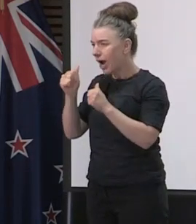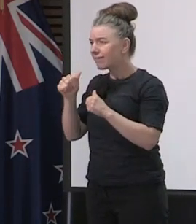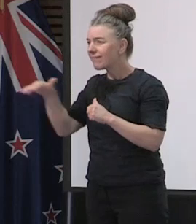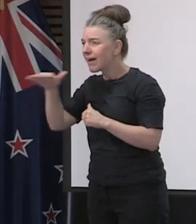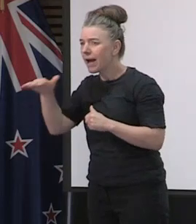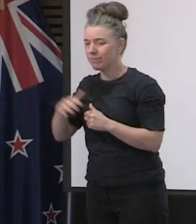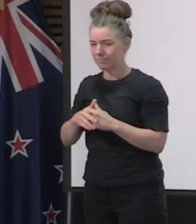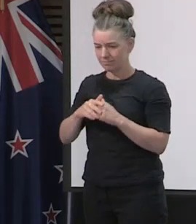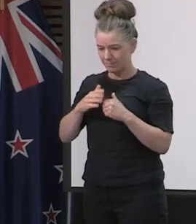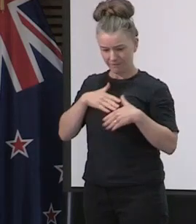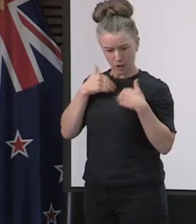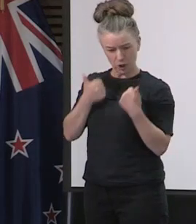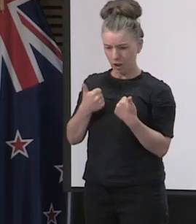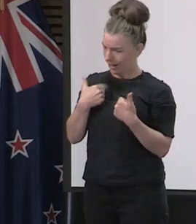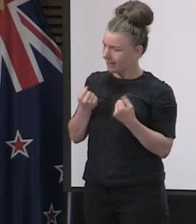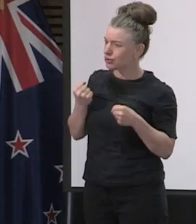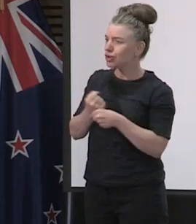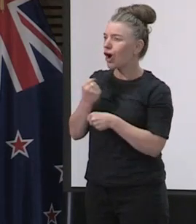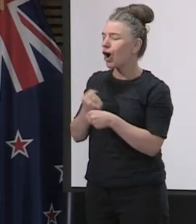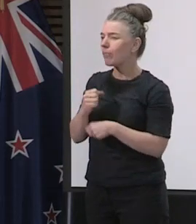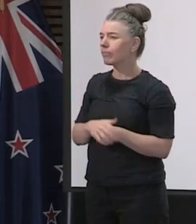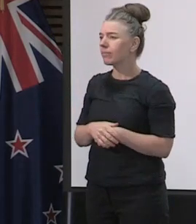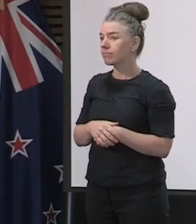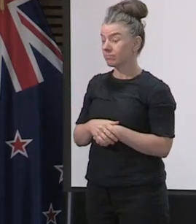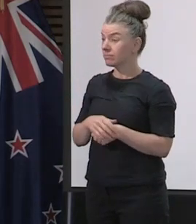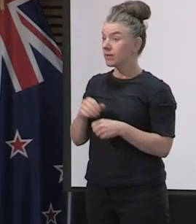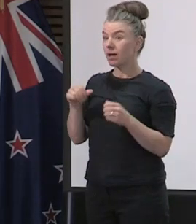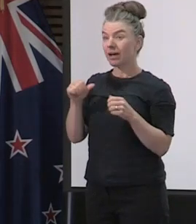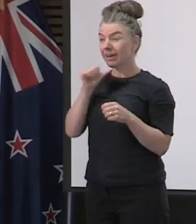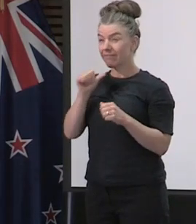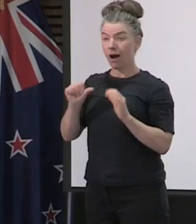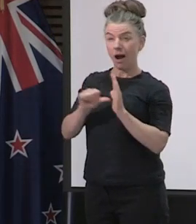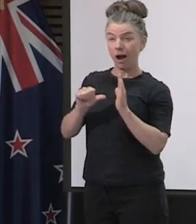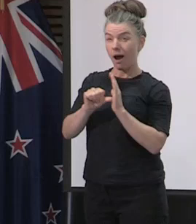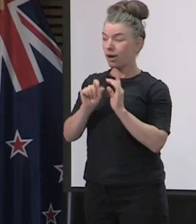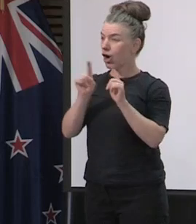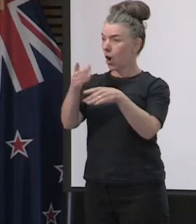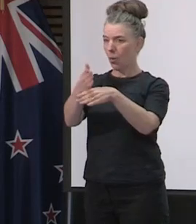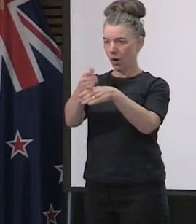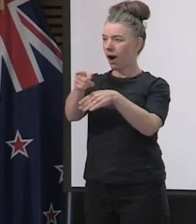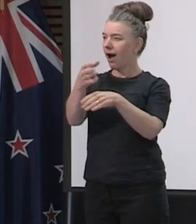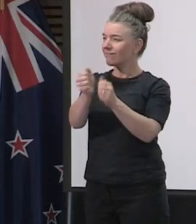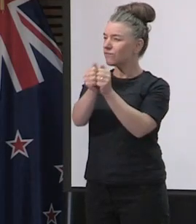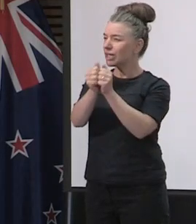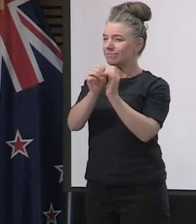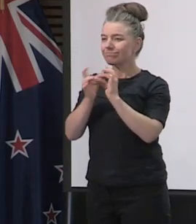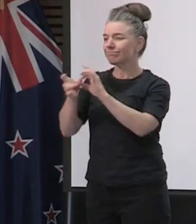families. Pays the bill, it helps provide and worth. When